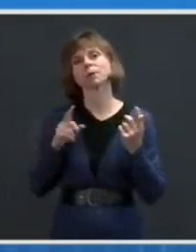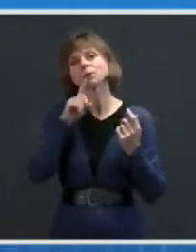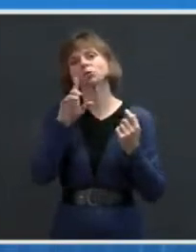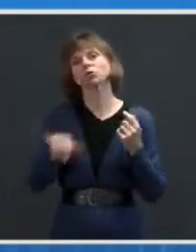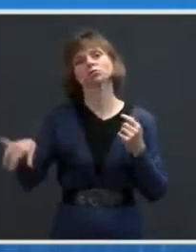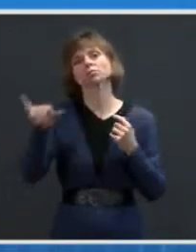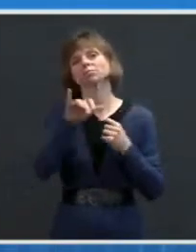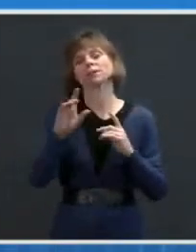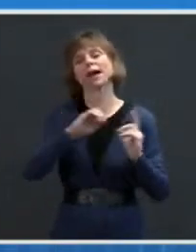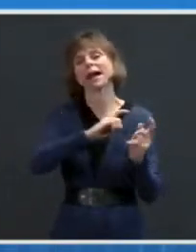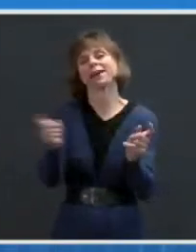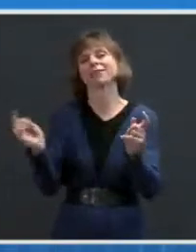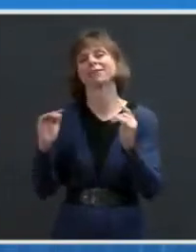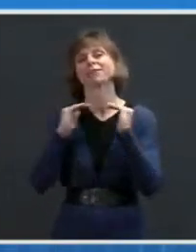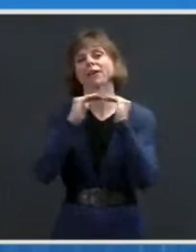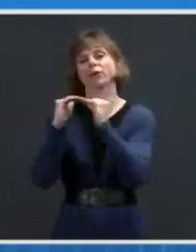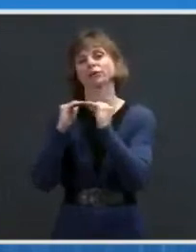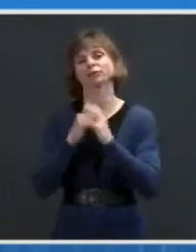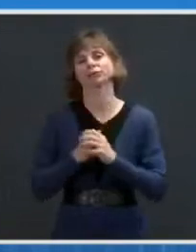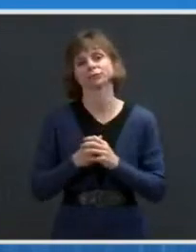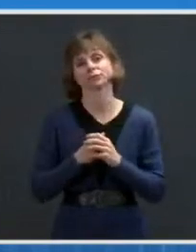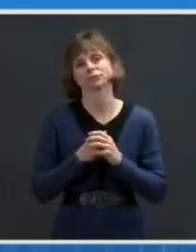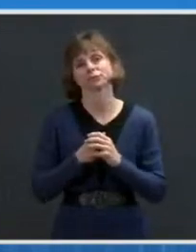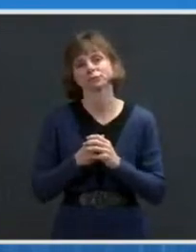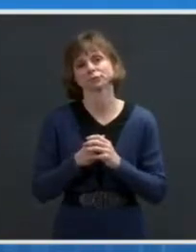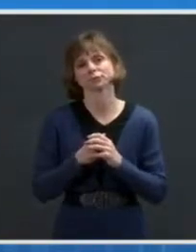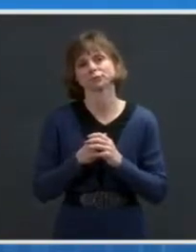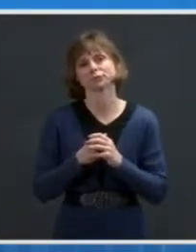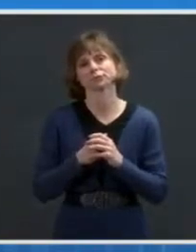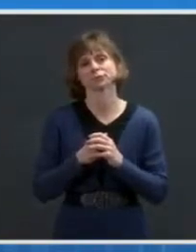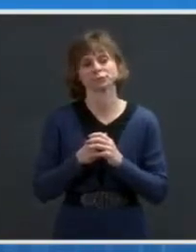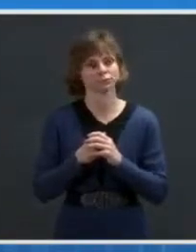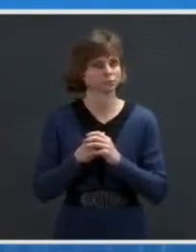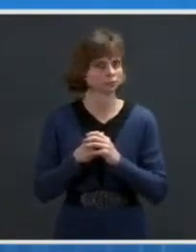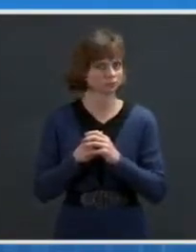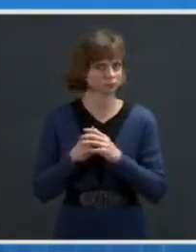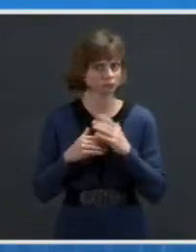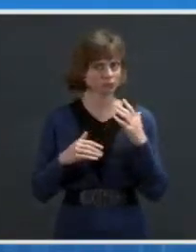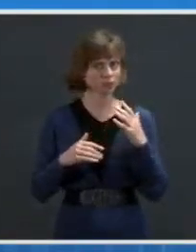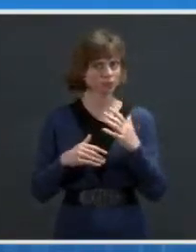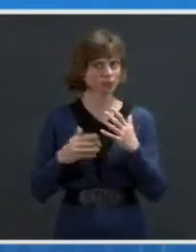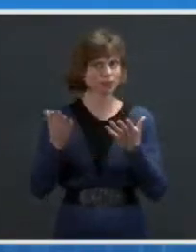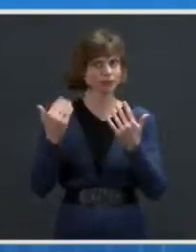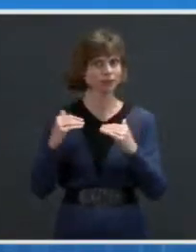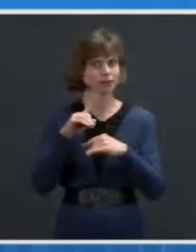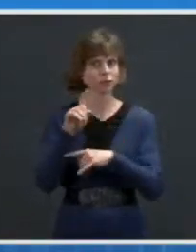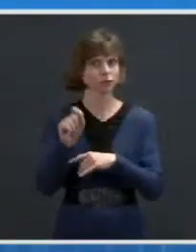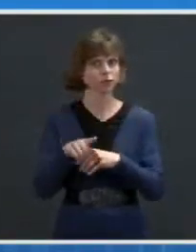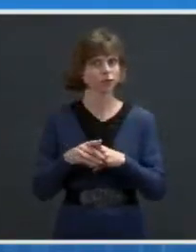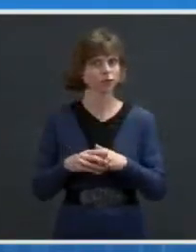AND WE NEED TO MAKE SURE THAT WE EXECUTE ON A STRATEGY THAT